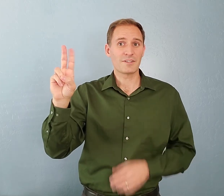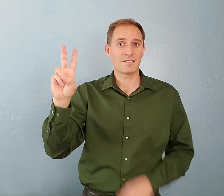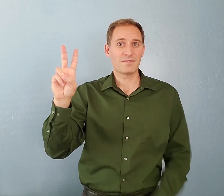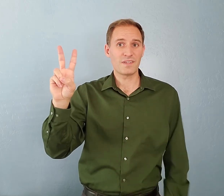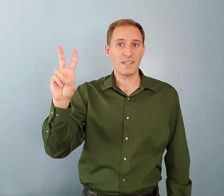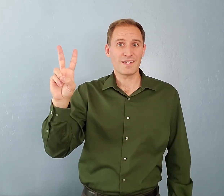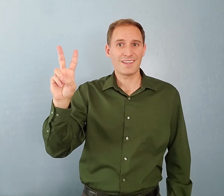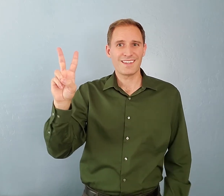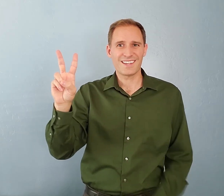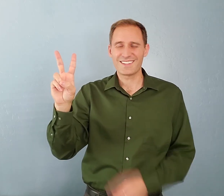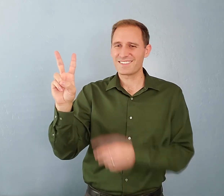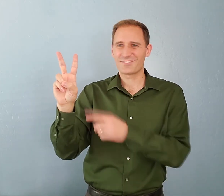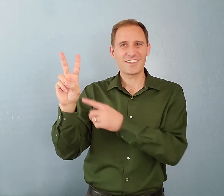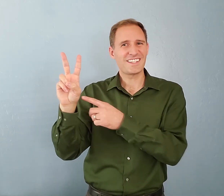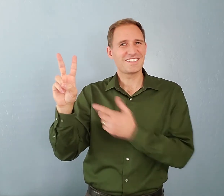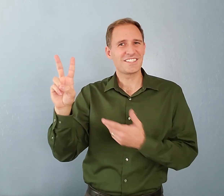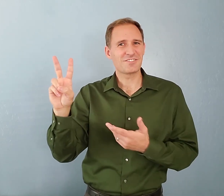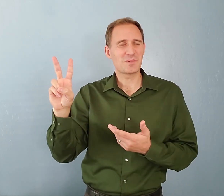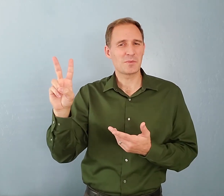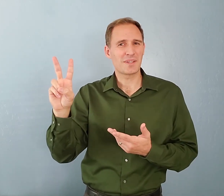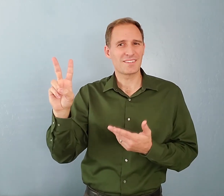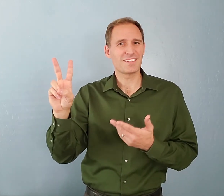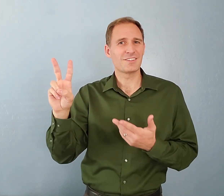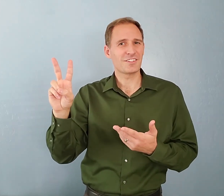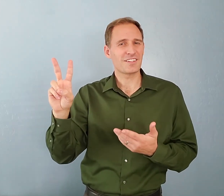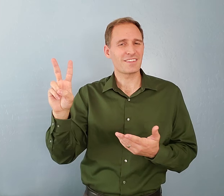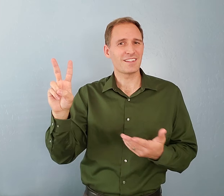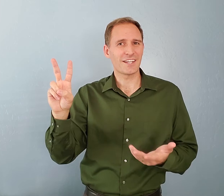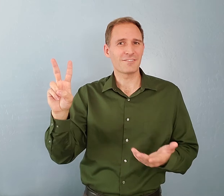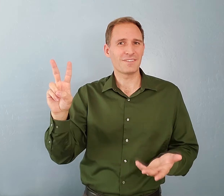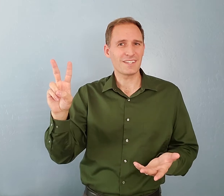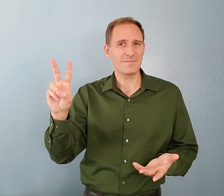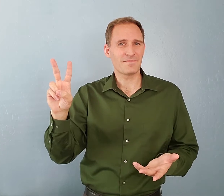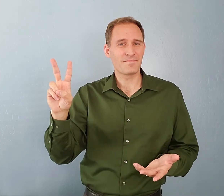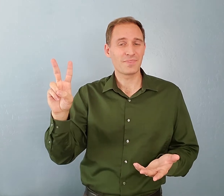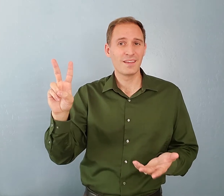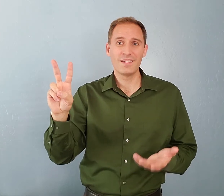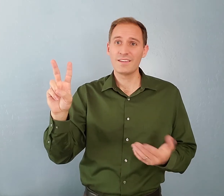V, and this is really easy to remember because it looks like the letter V.